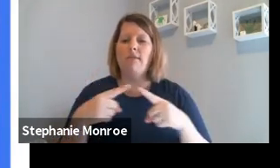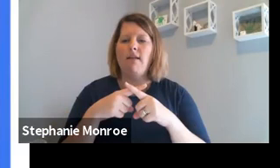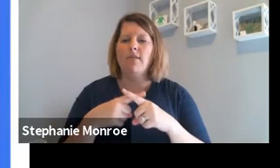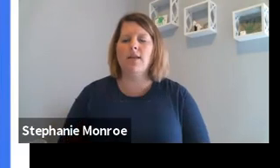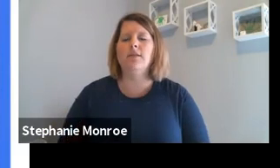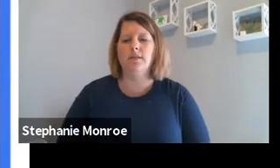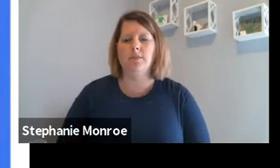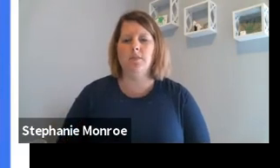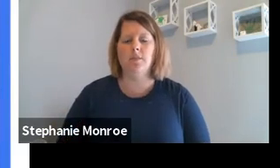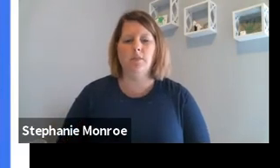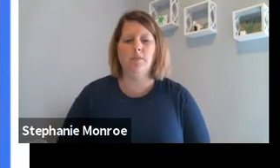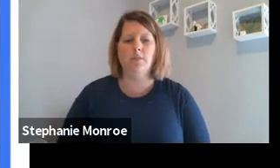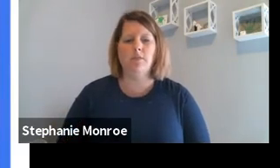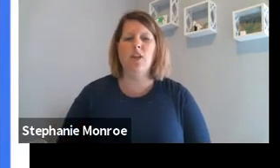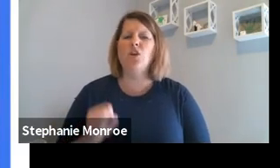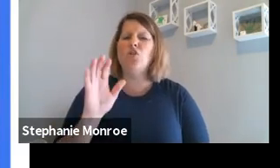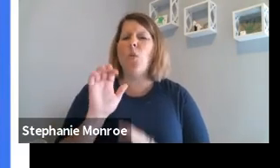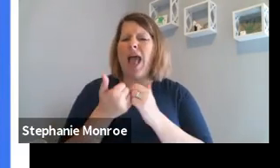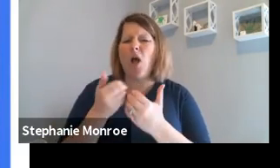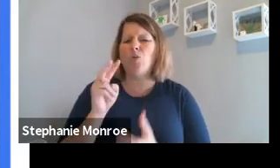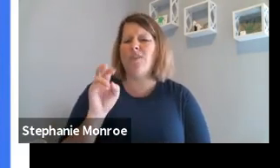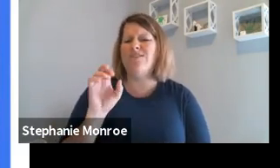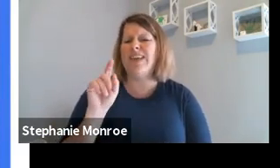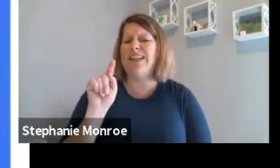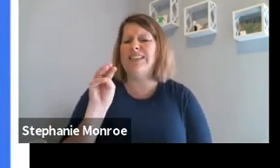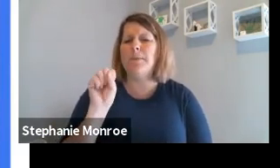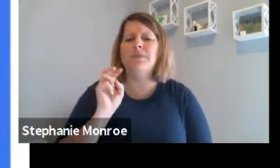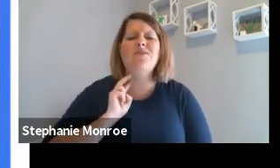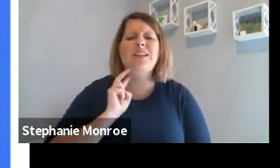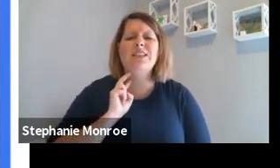So, how do victims cope with all of these things, that we have mentioned before?